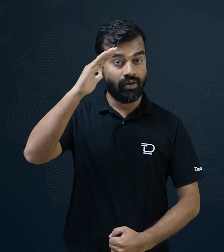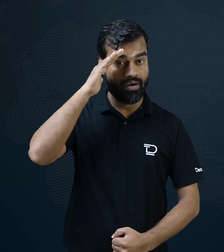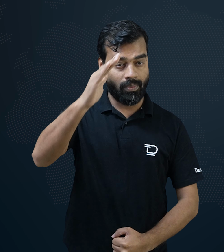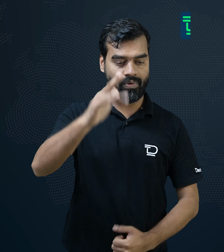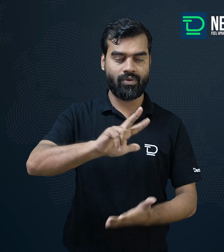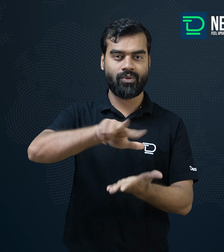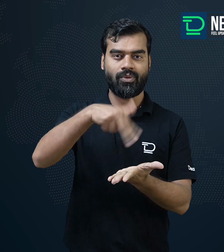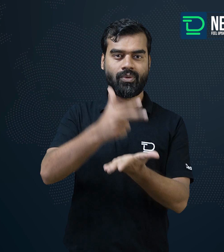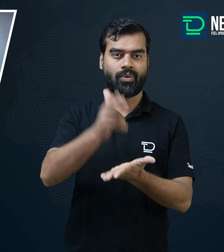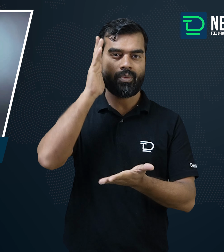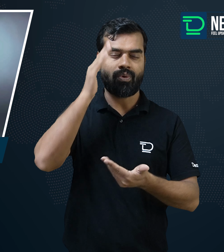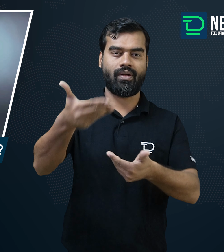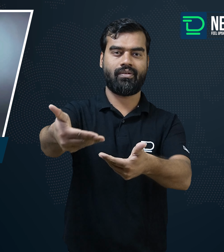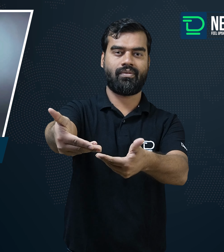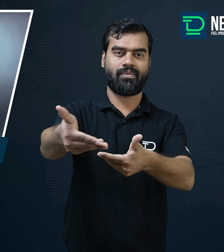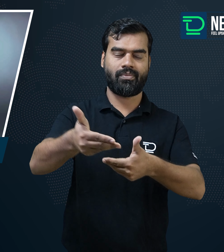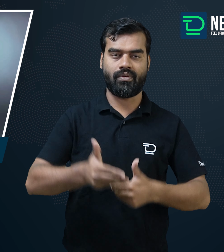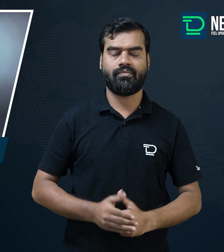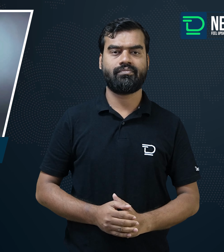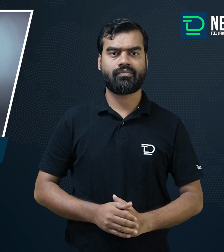Hi, welcome to Deaf Talks NEWS